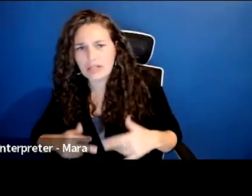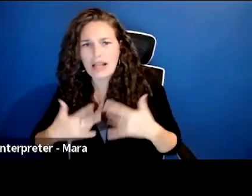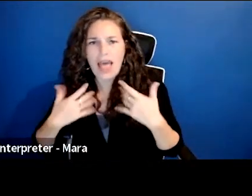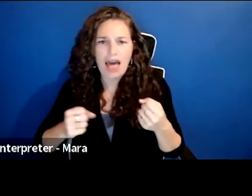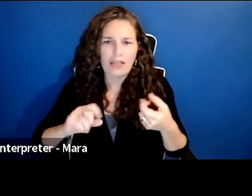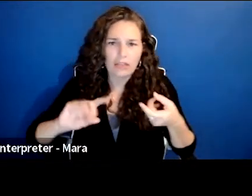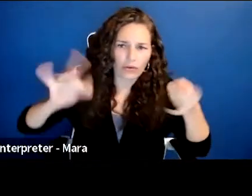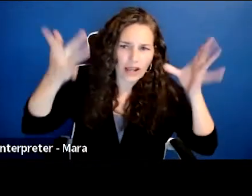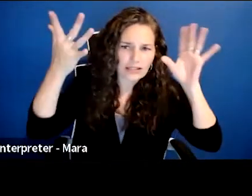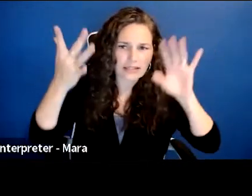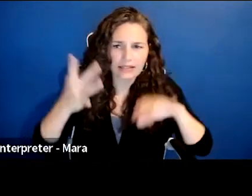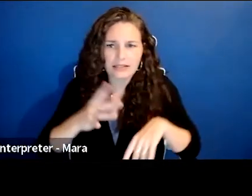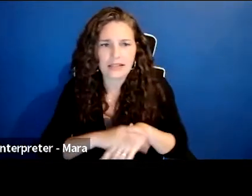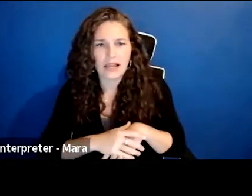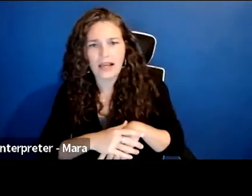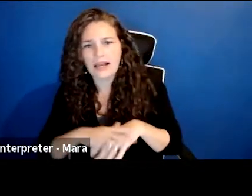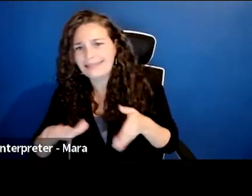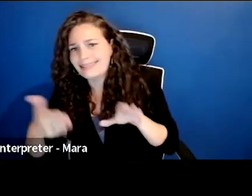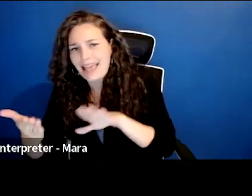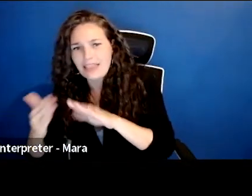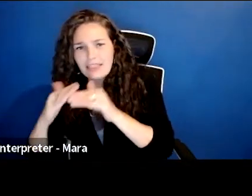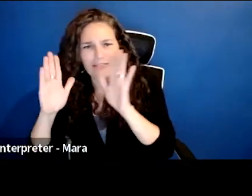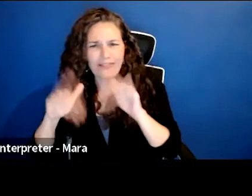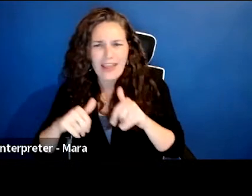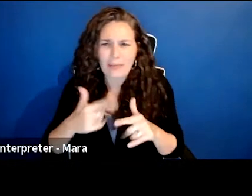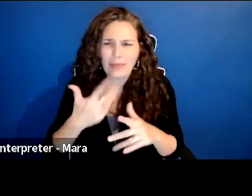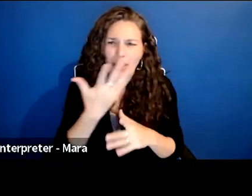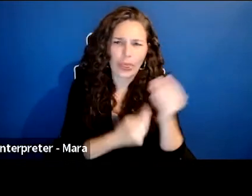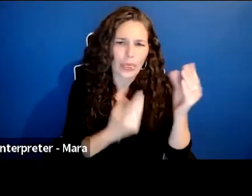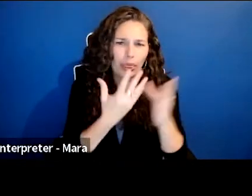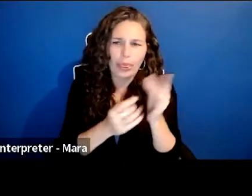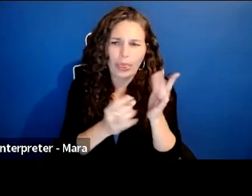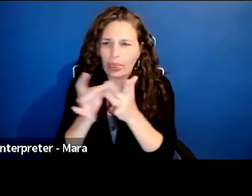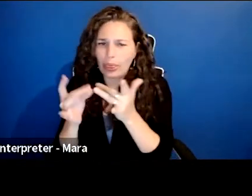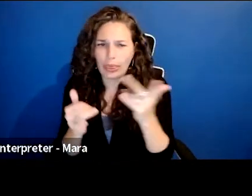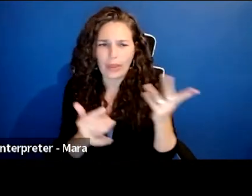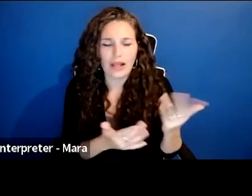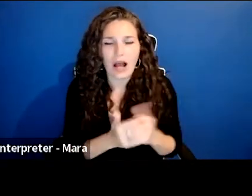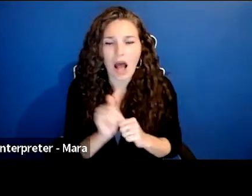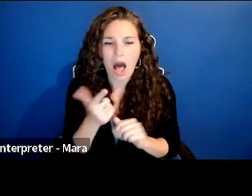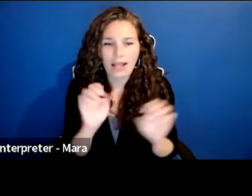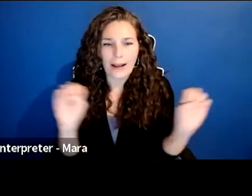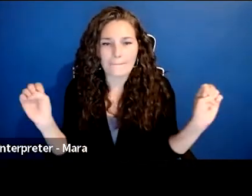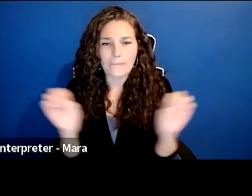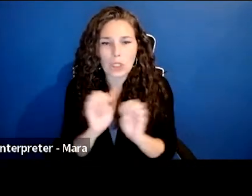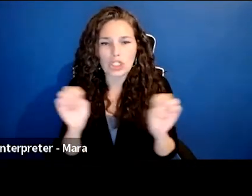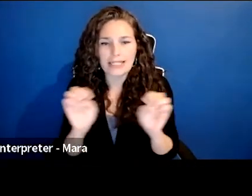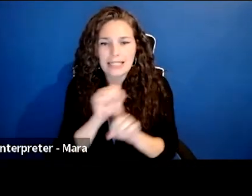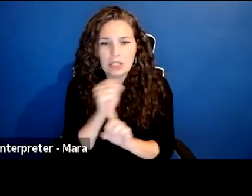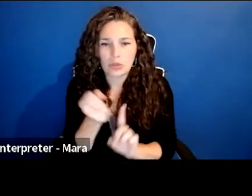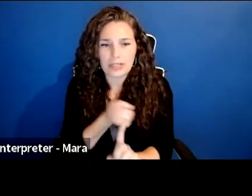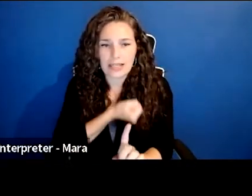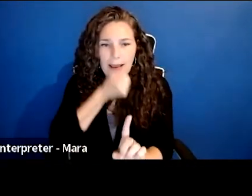So all of these are emergency crisis situations that have an impact on your finances.